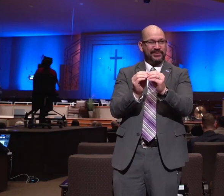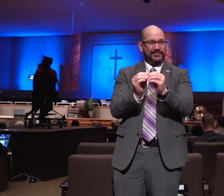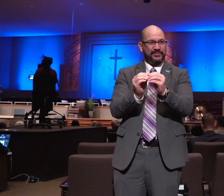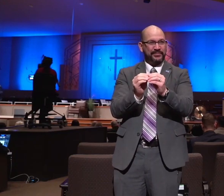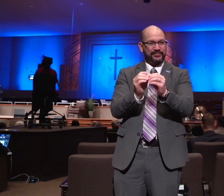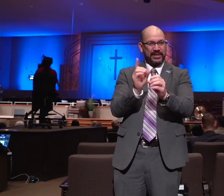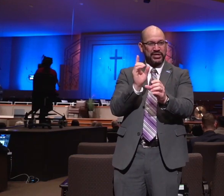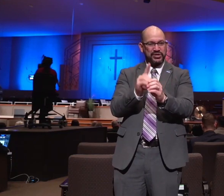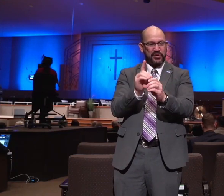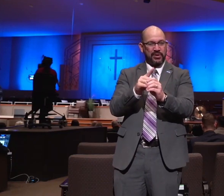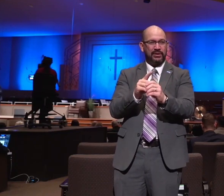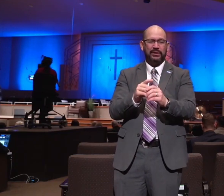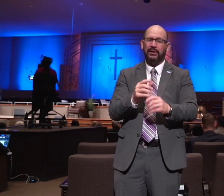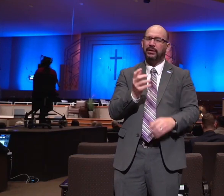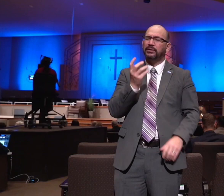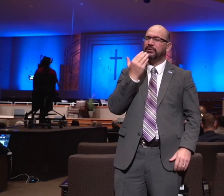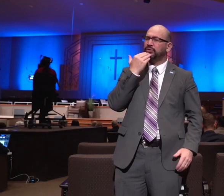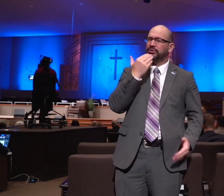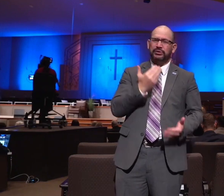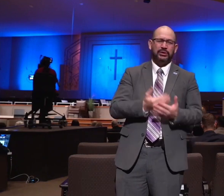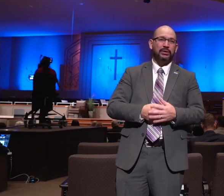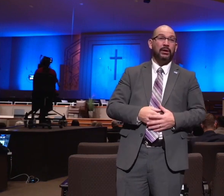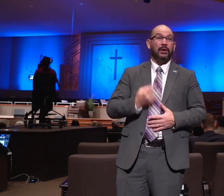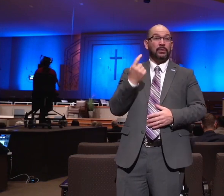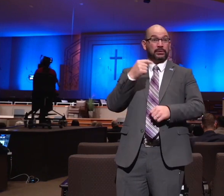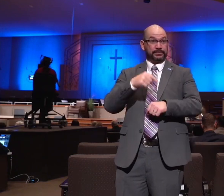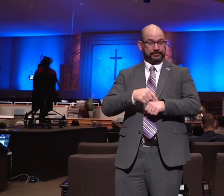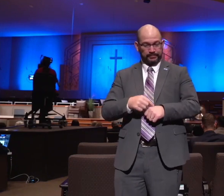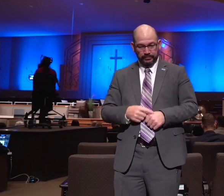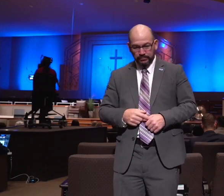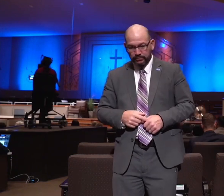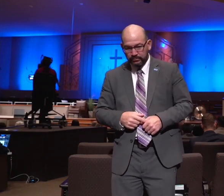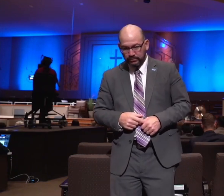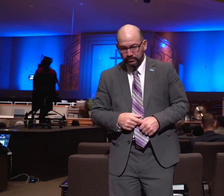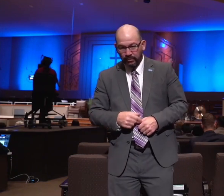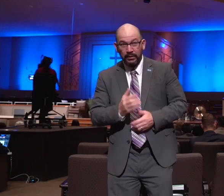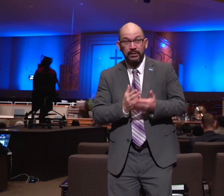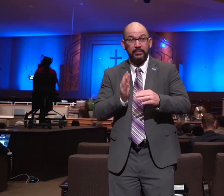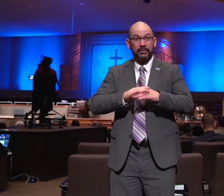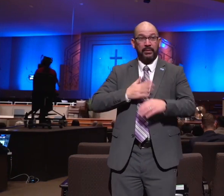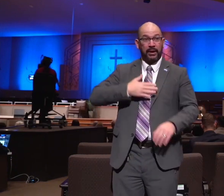I'll tell you how good it is one time I accidentally got some of it on my